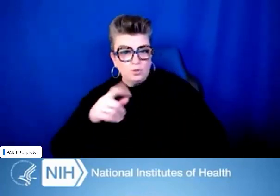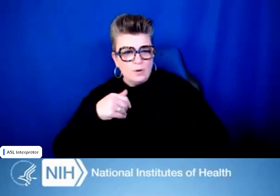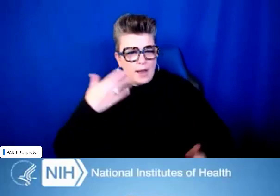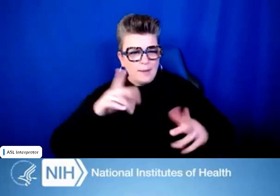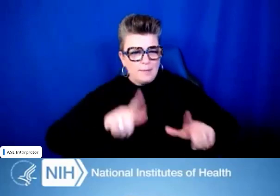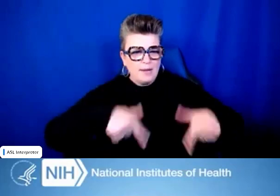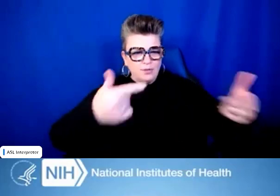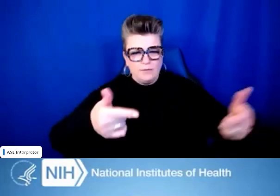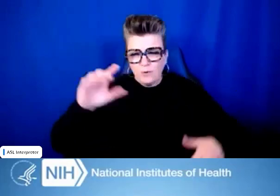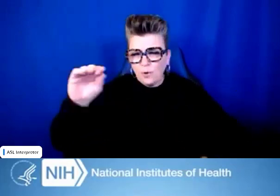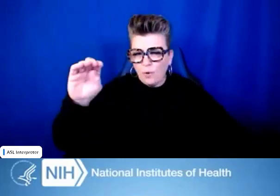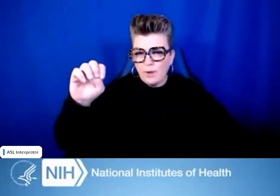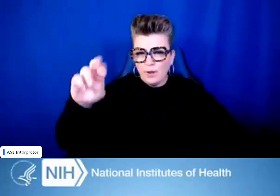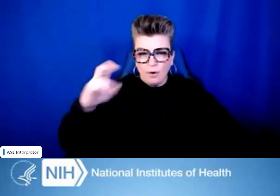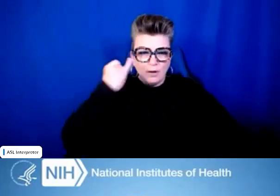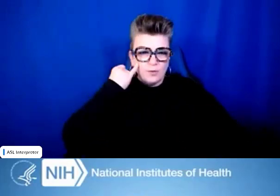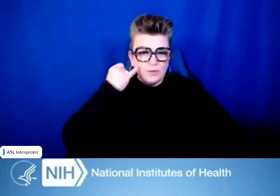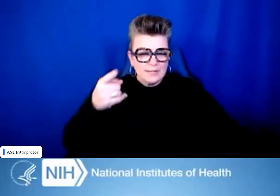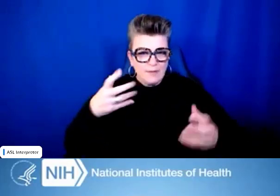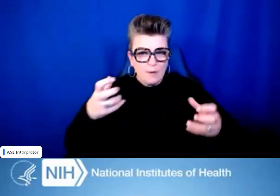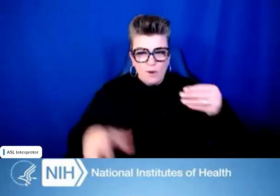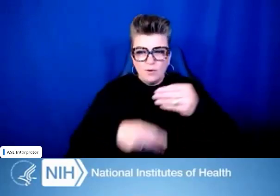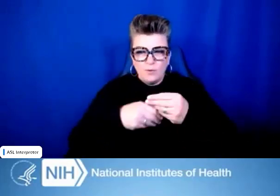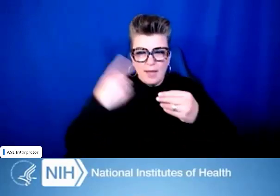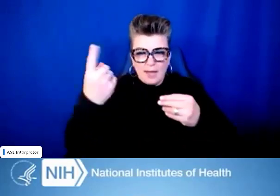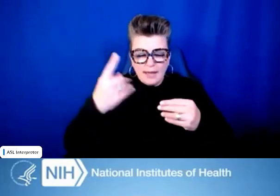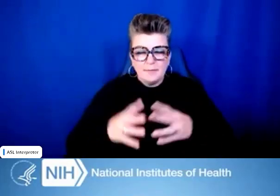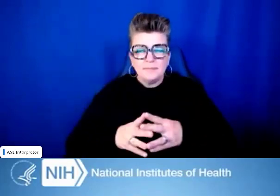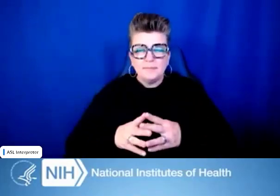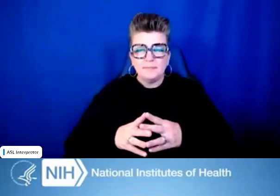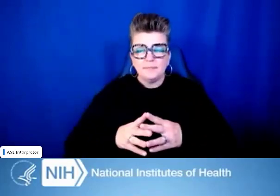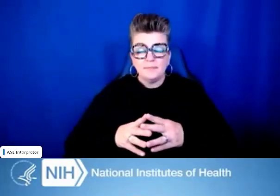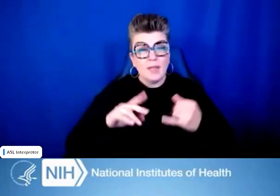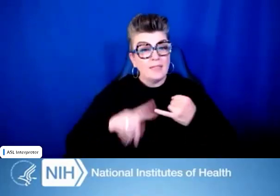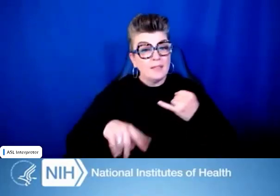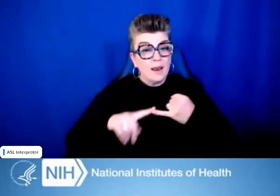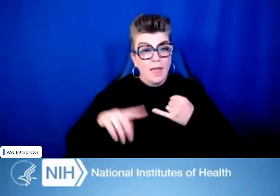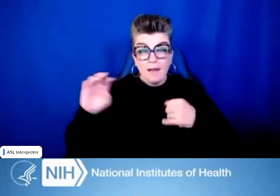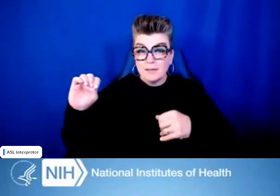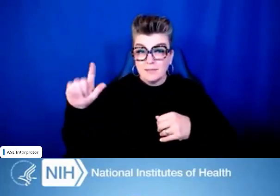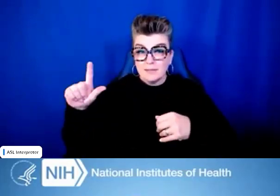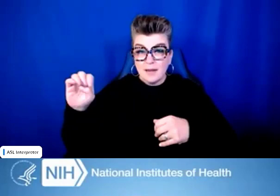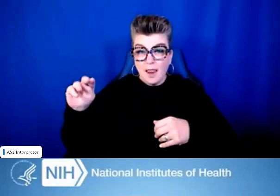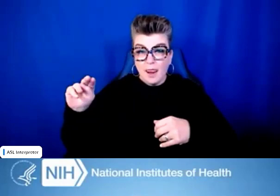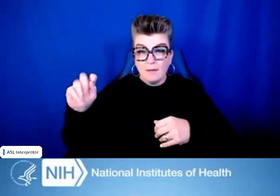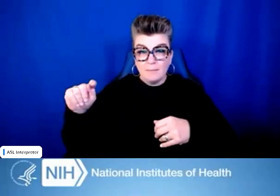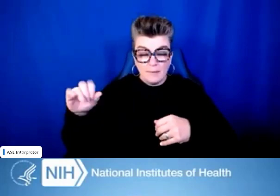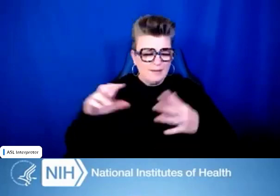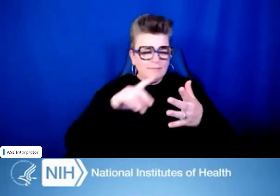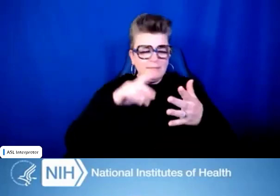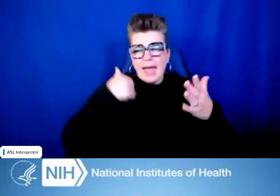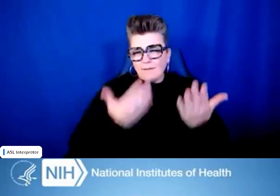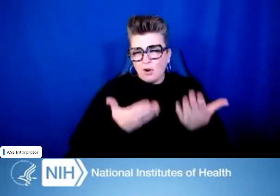to see if they want to add anything. But in the last element of the recommended elements of the DMS plan,